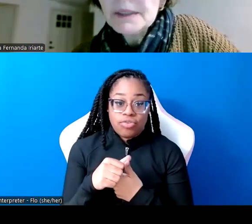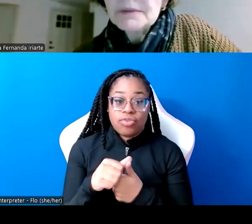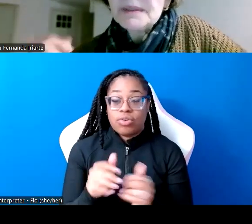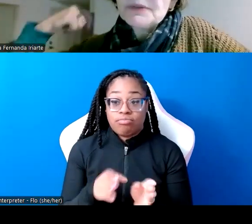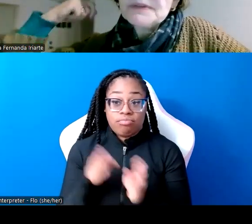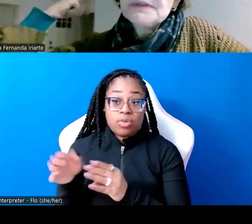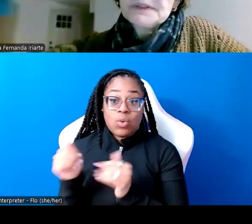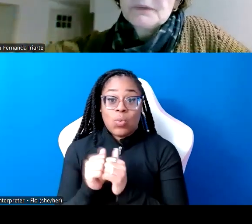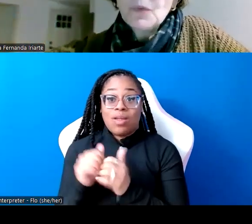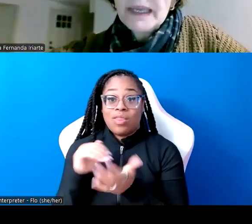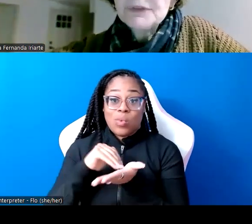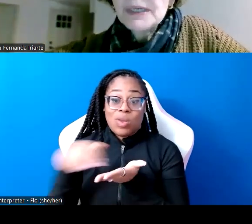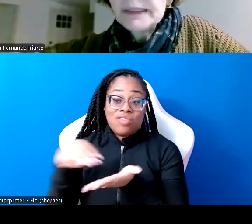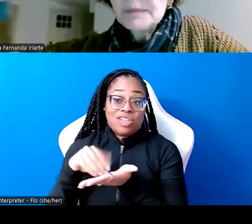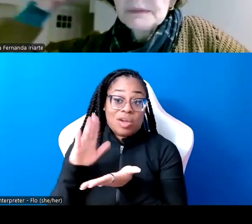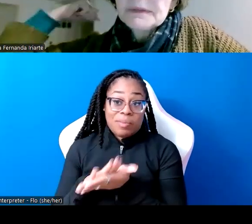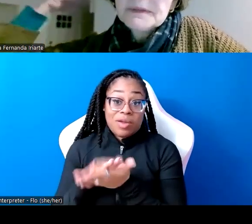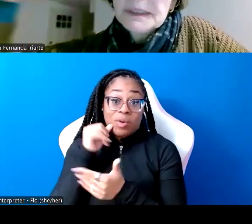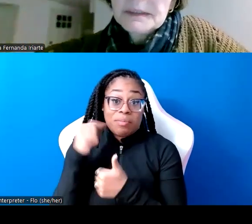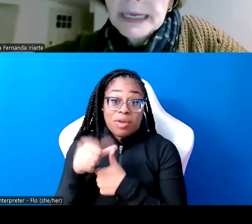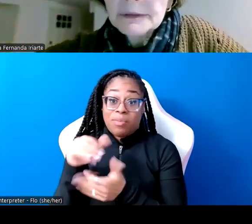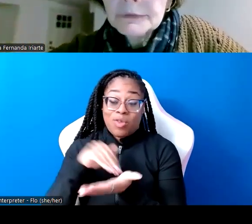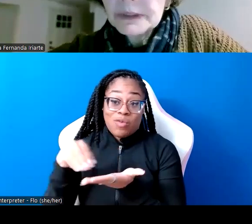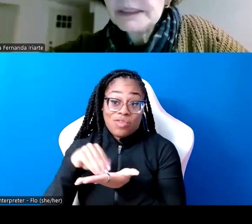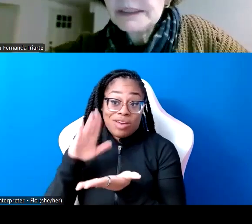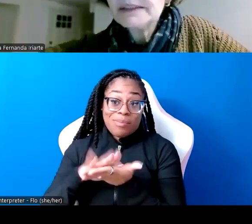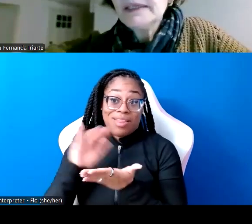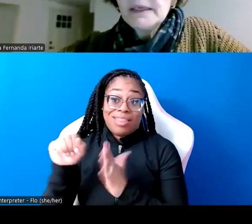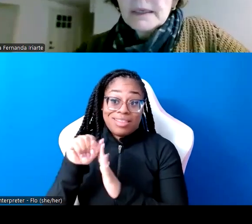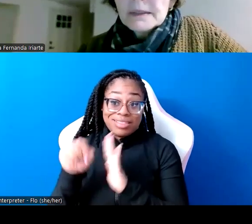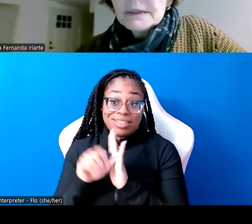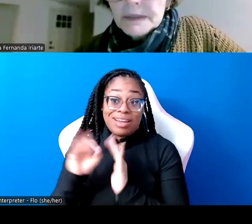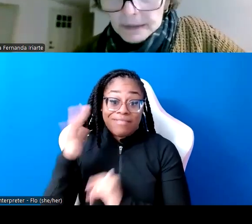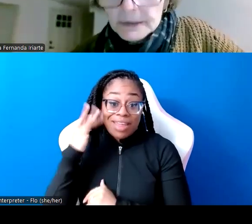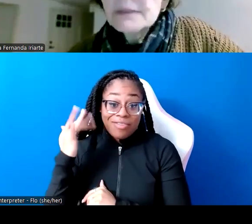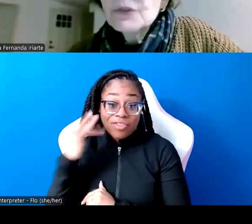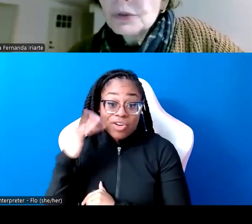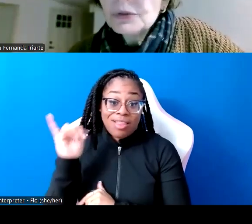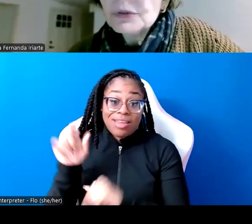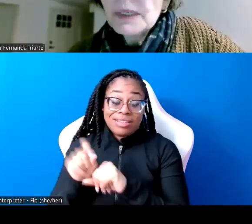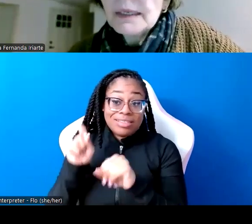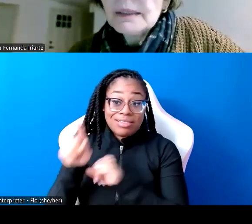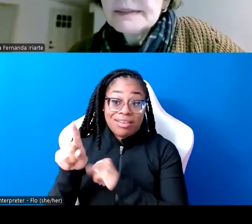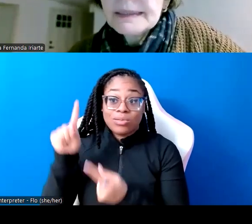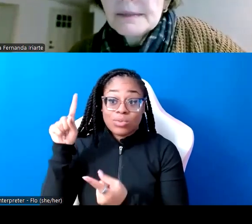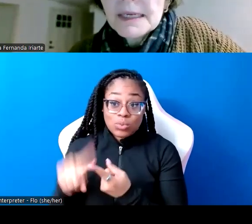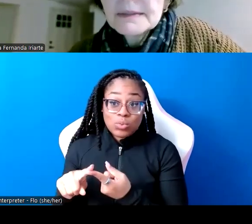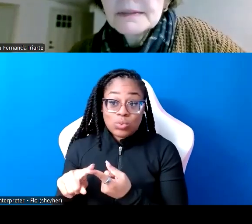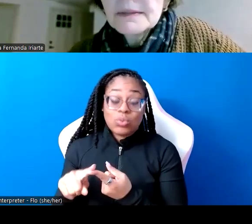Remember this is the waiver document that the state of California sent to, CMS